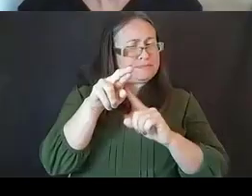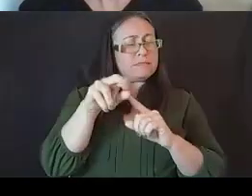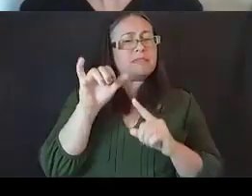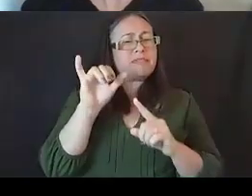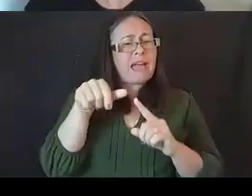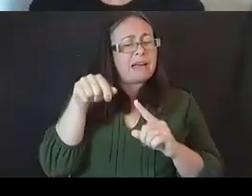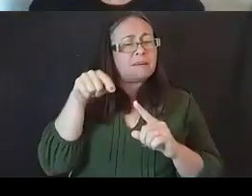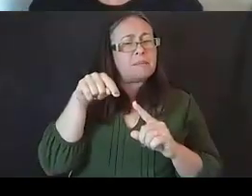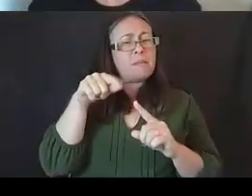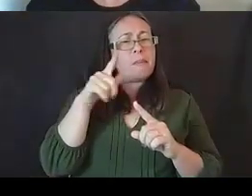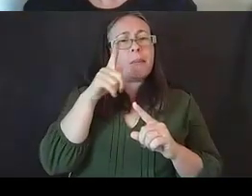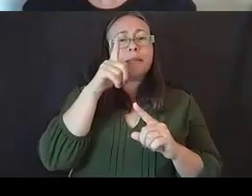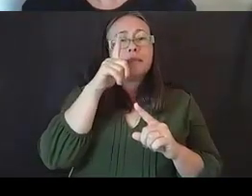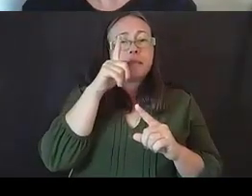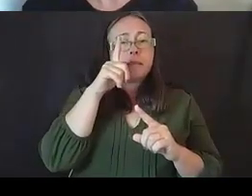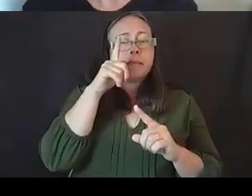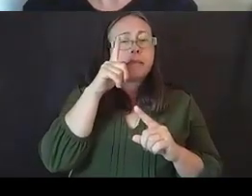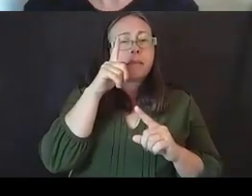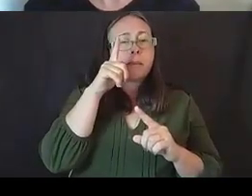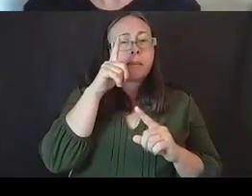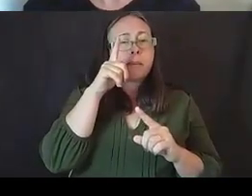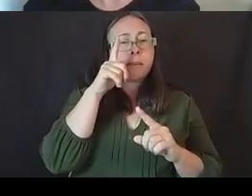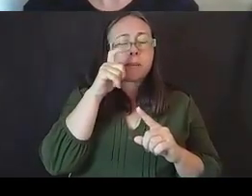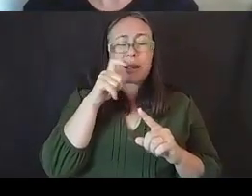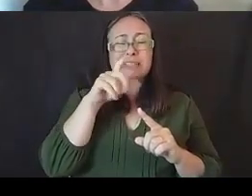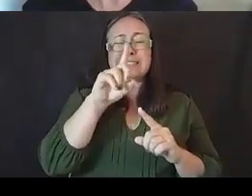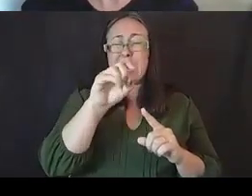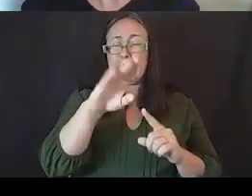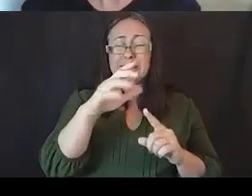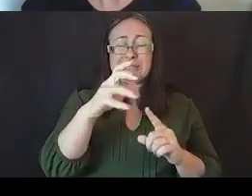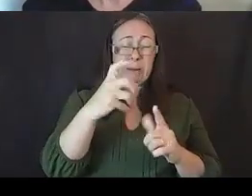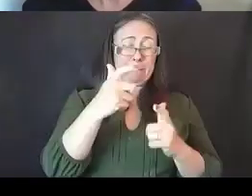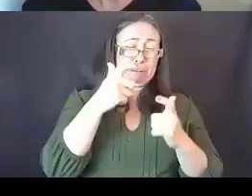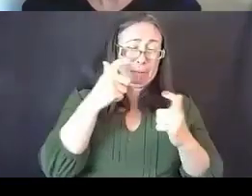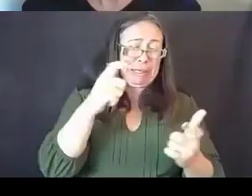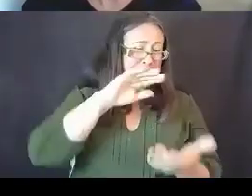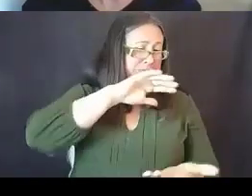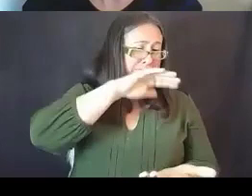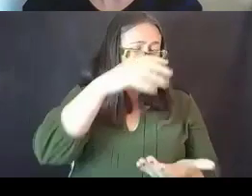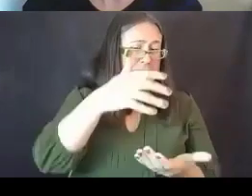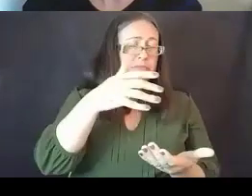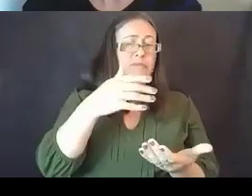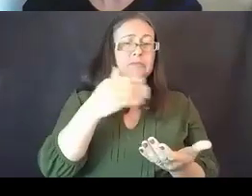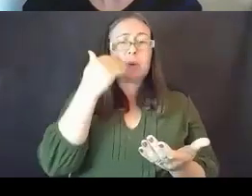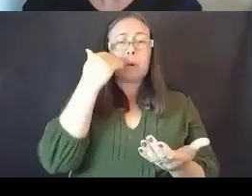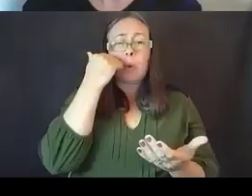Because the RePORTER database is just so large, there's so much in it, we know that sometimes people are interested